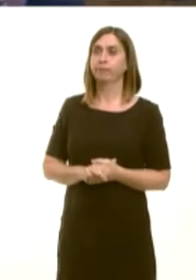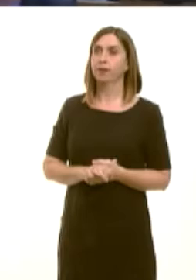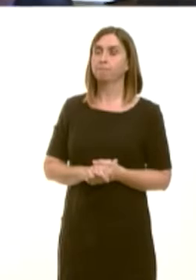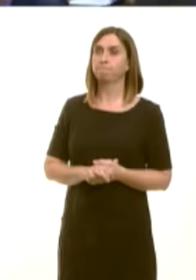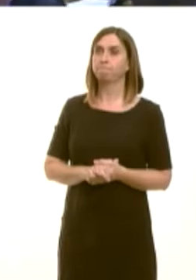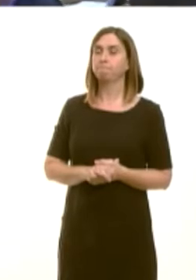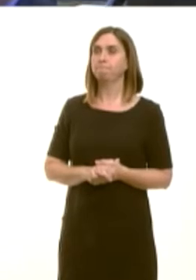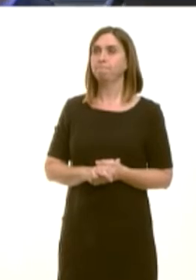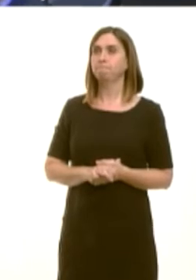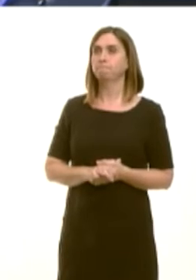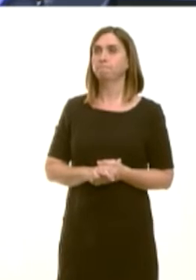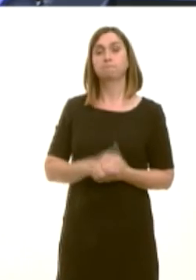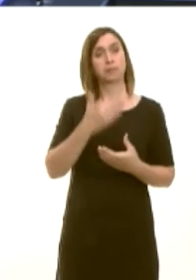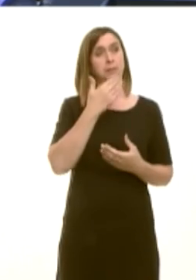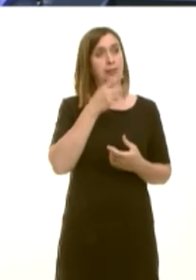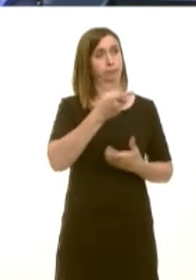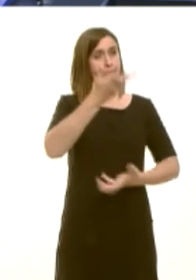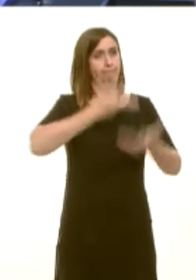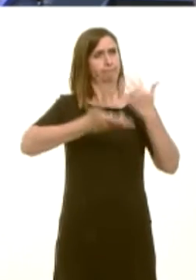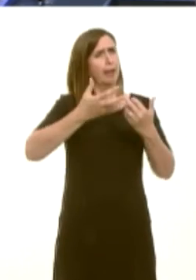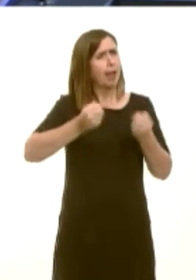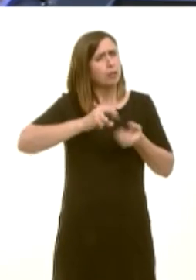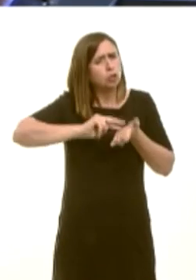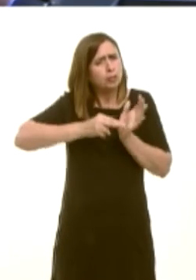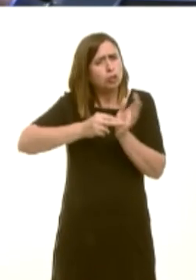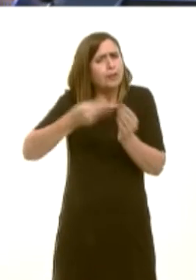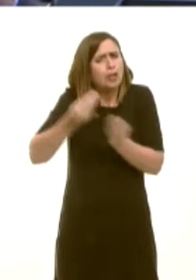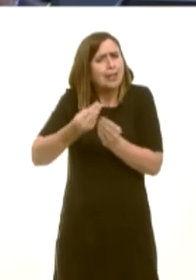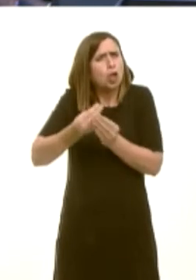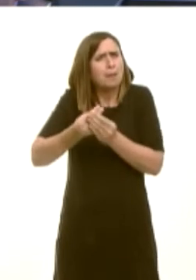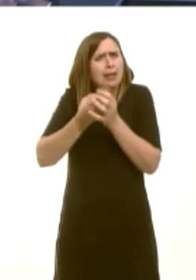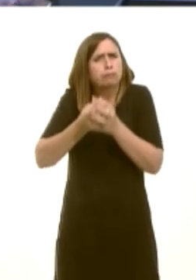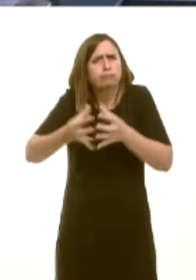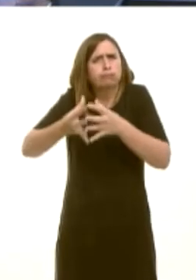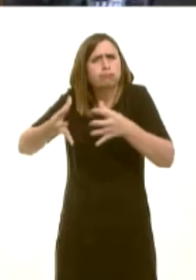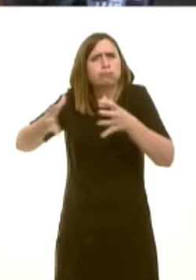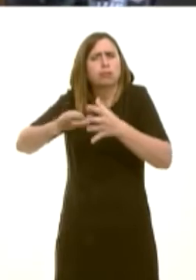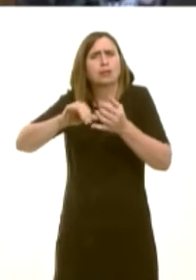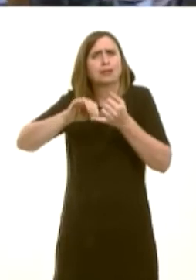make a statement on the Welsh Governmentís strategy for economic development in south-east Wales OAQ(4)2286(FM) Carwyn Jones: We are progressing with a range